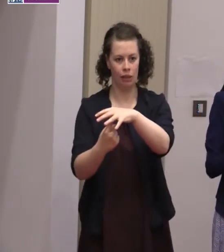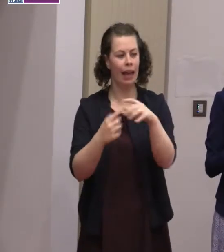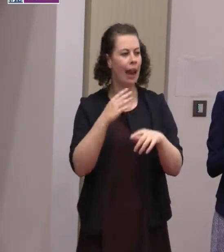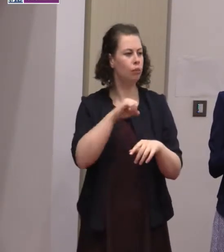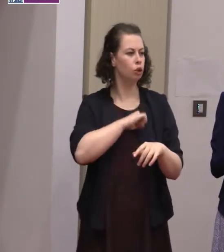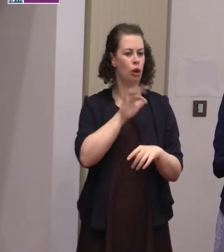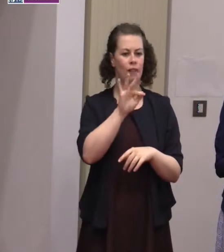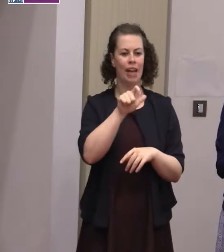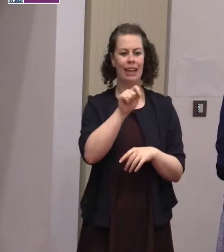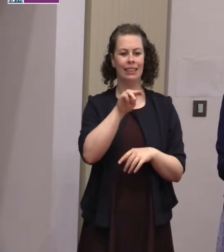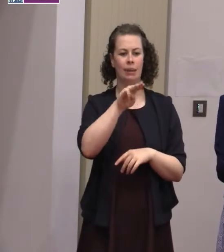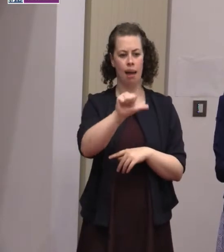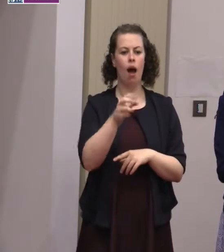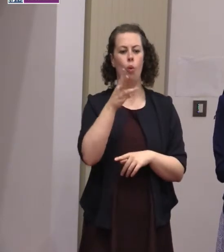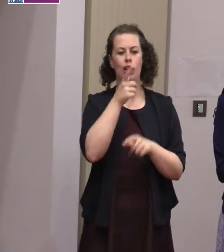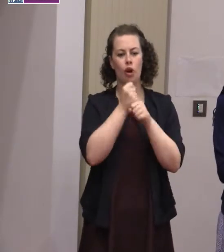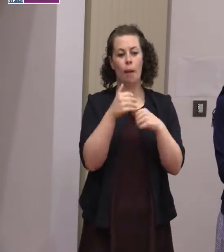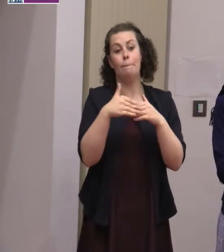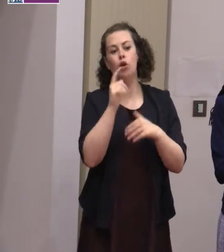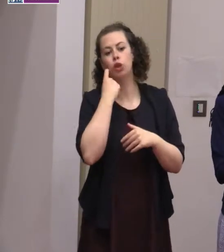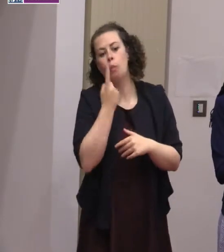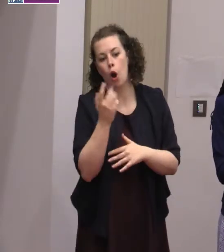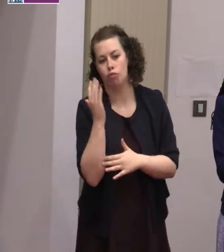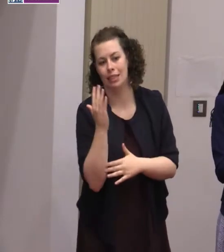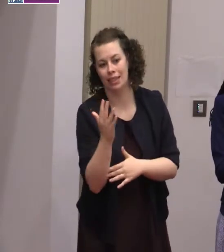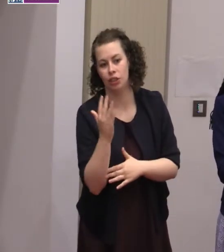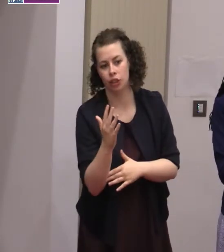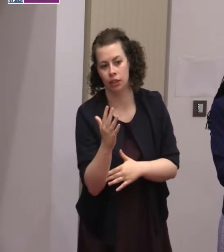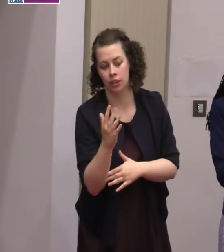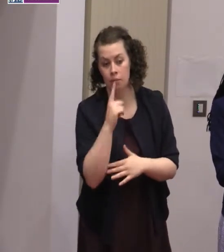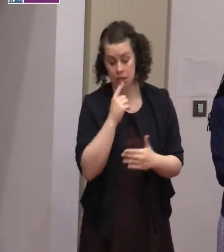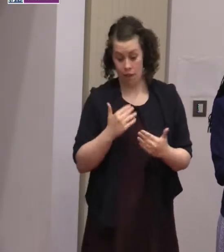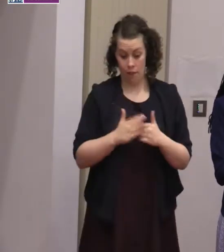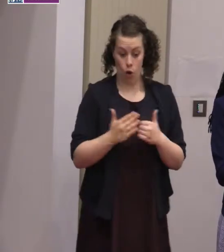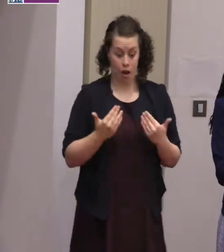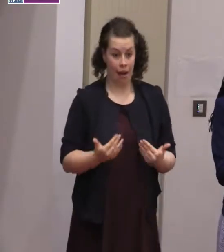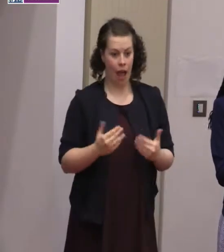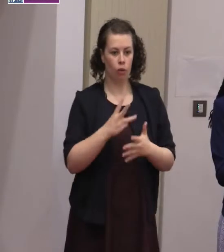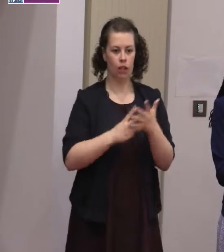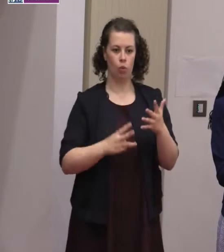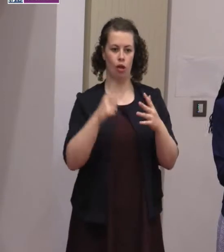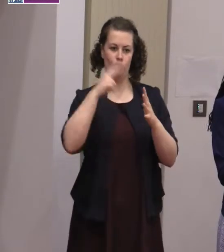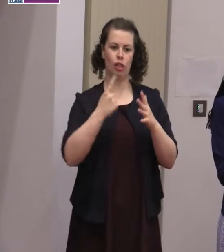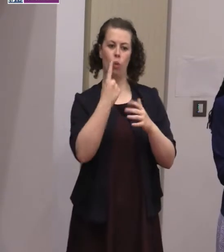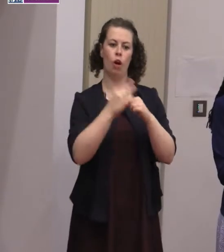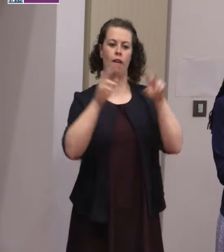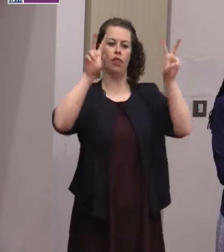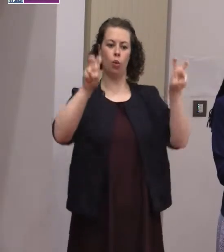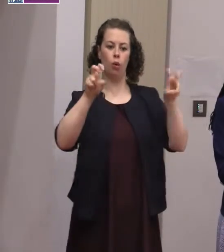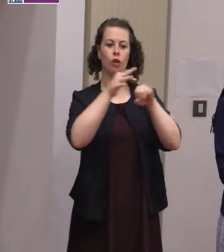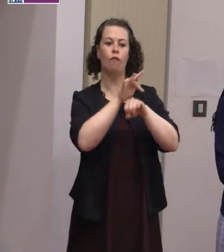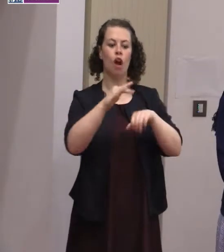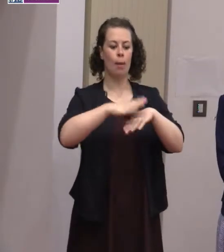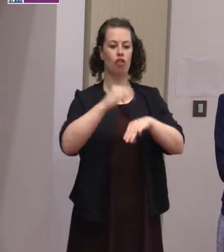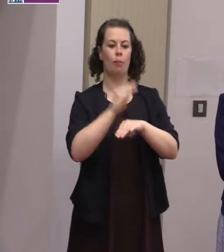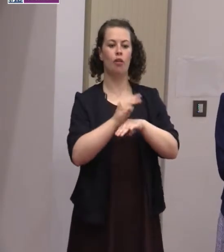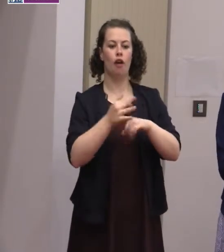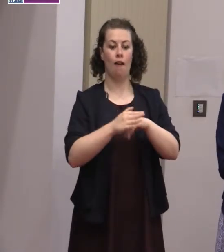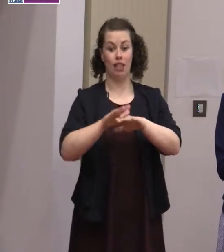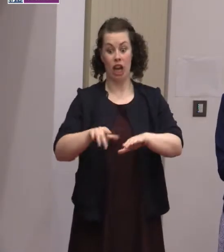For now, it suffices to read a quote from the grandmother of one child rescued from